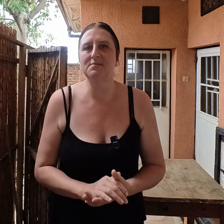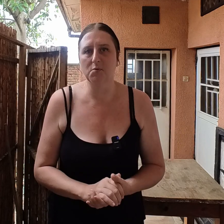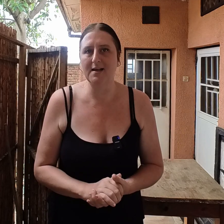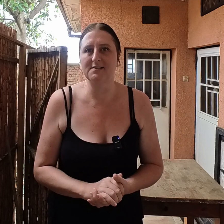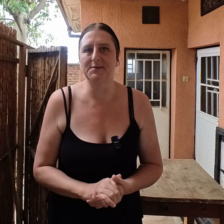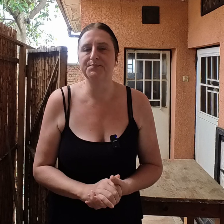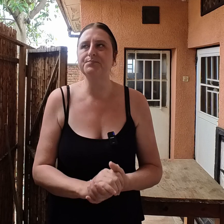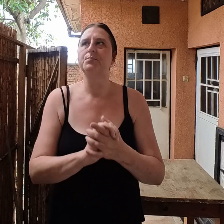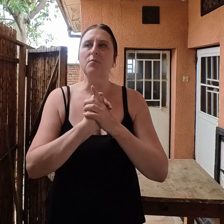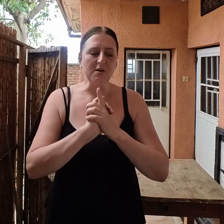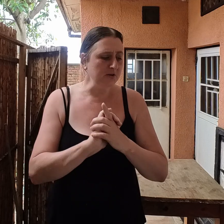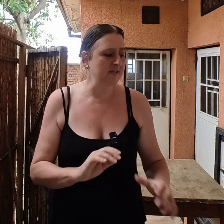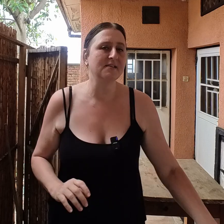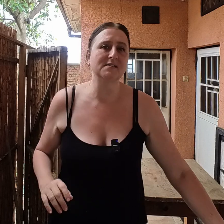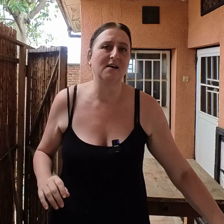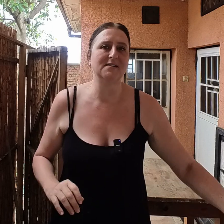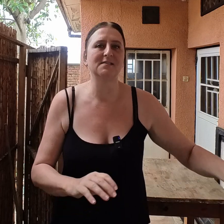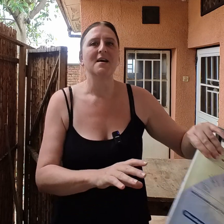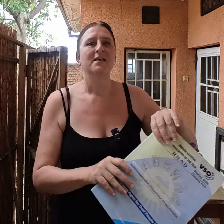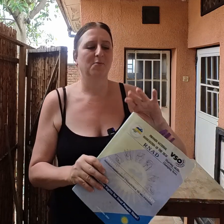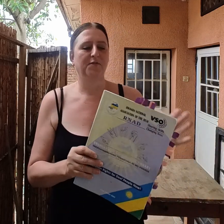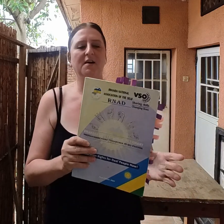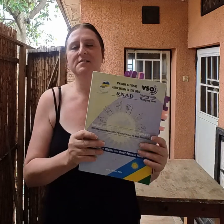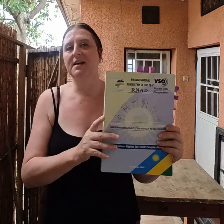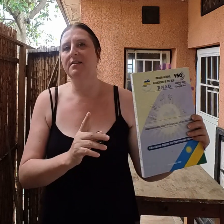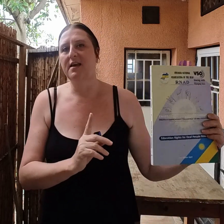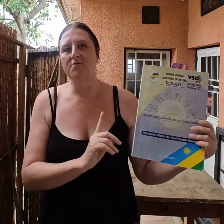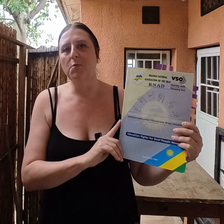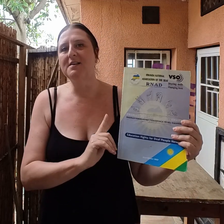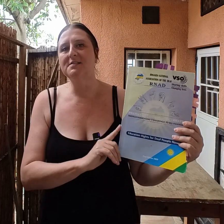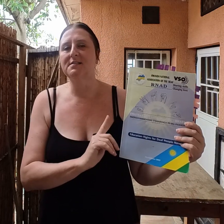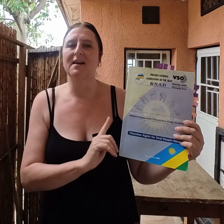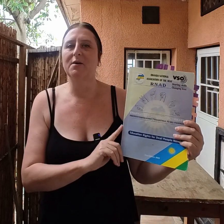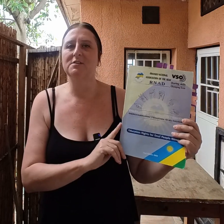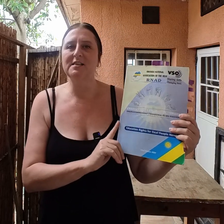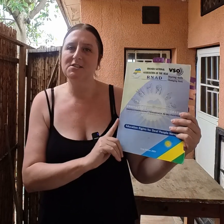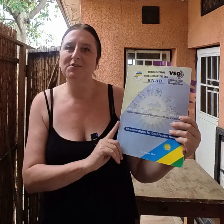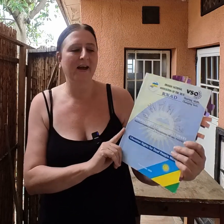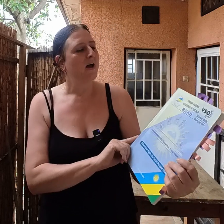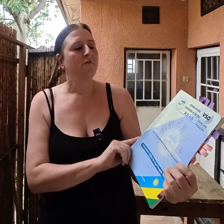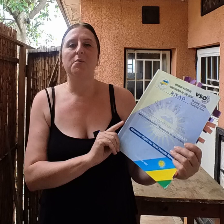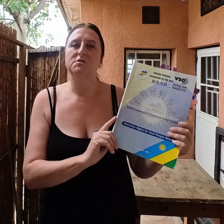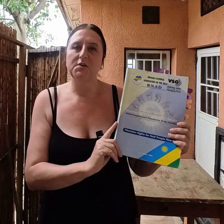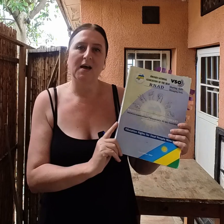in Rwanda, using the signs that we've learned in the Rwandan Sign Language Dictionary from